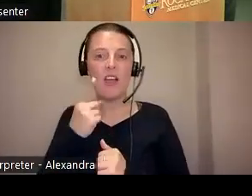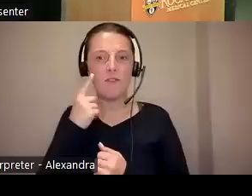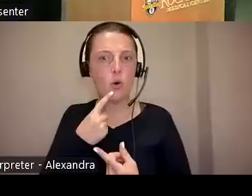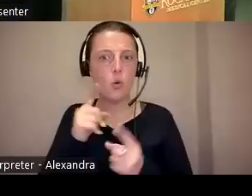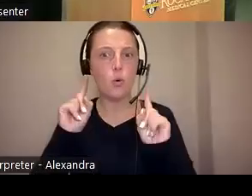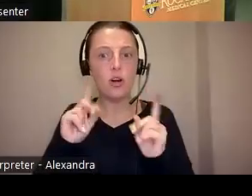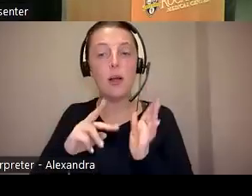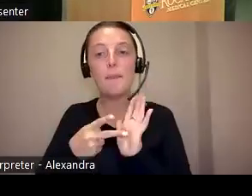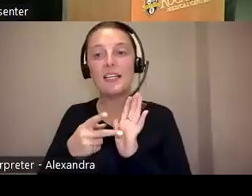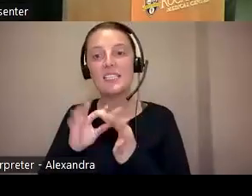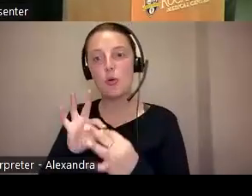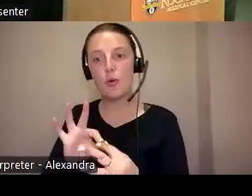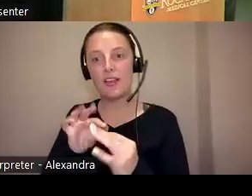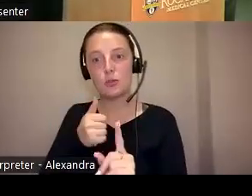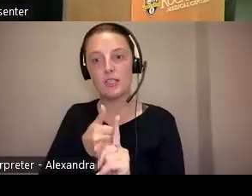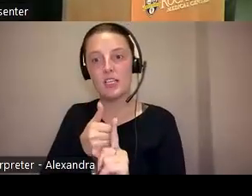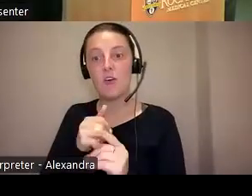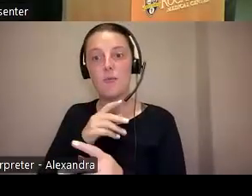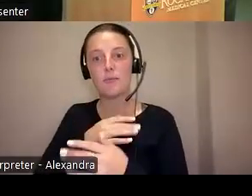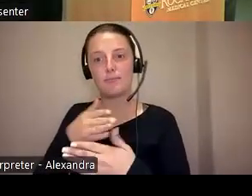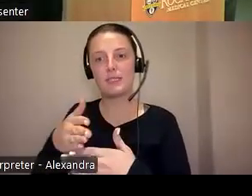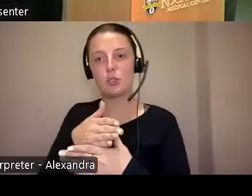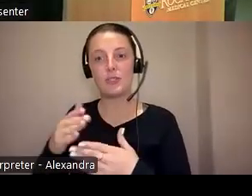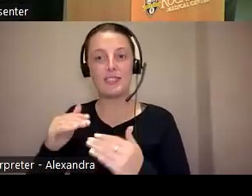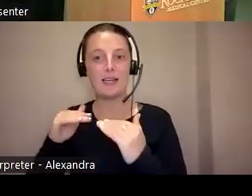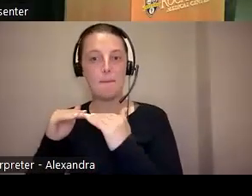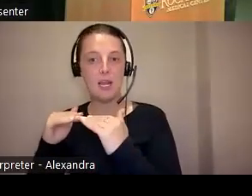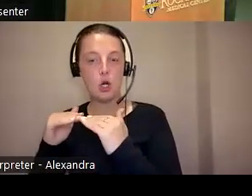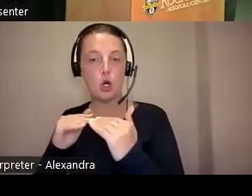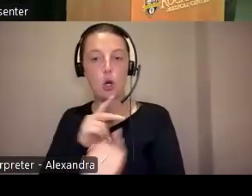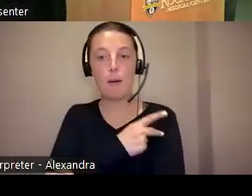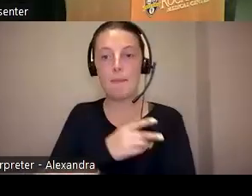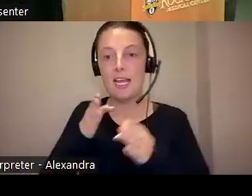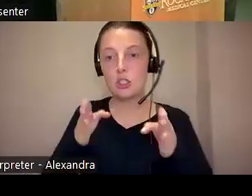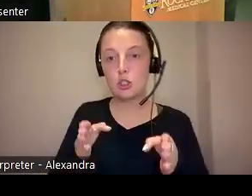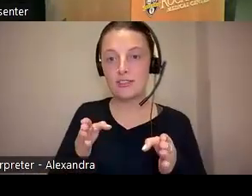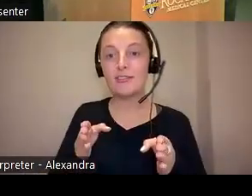the peer and the patient, those first two components must be established. Now,